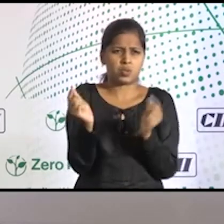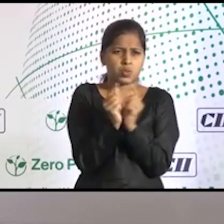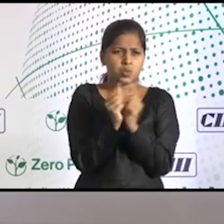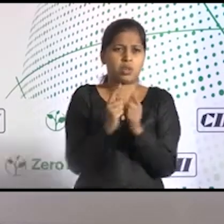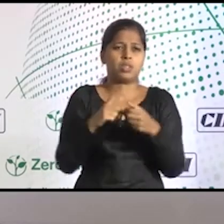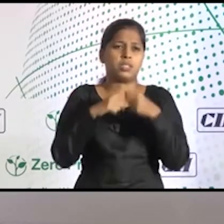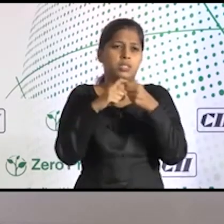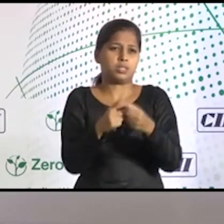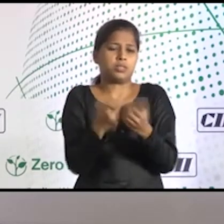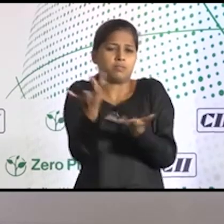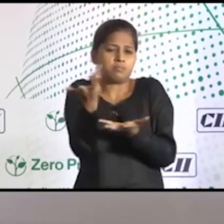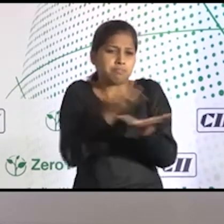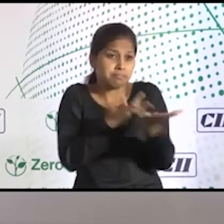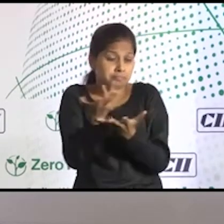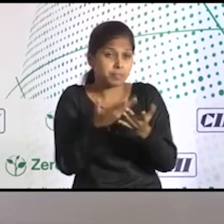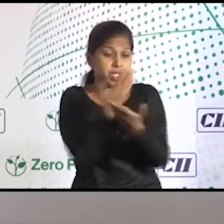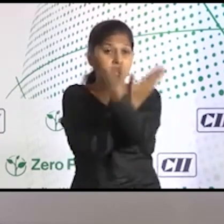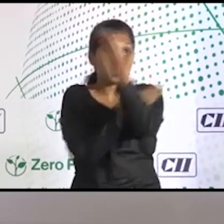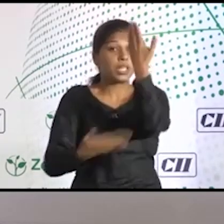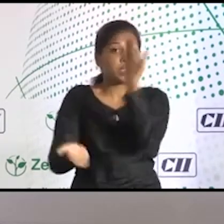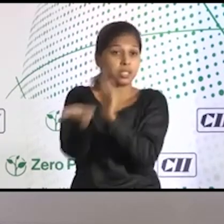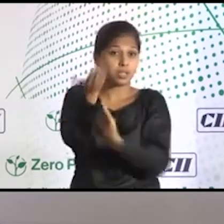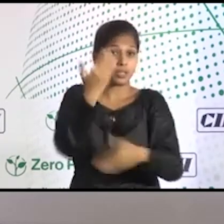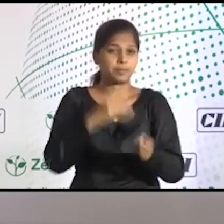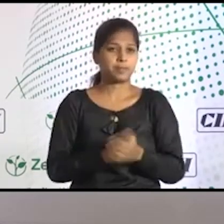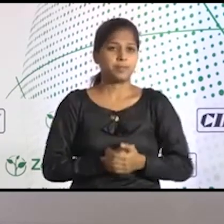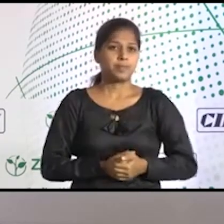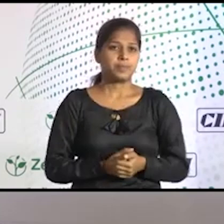People with disabilities are, of course, the single biggest minority.